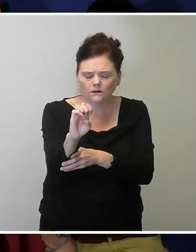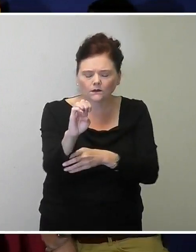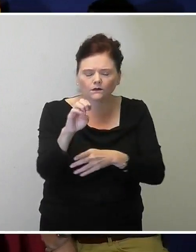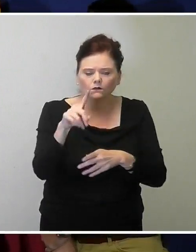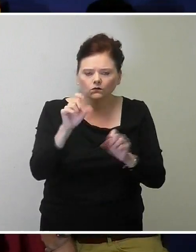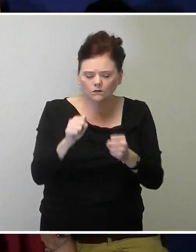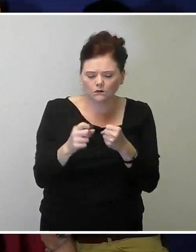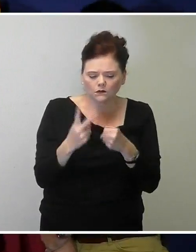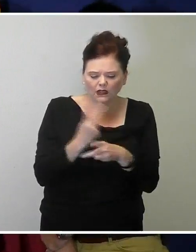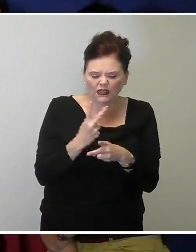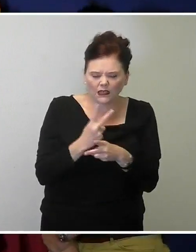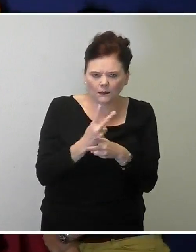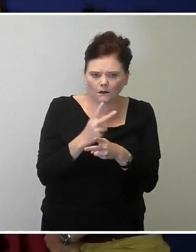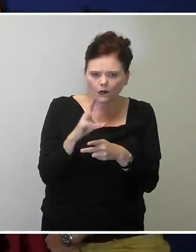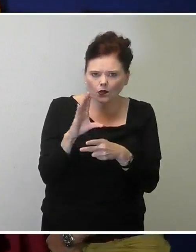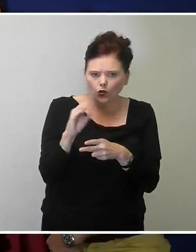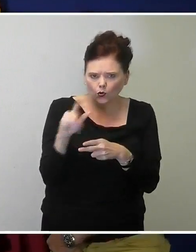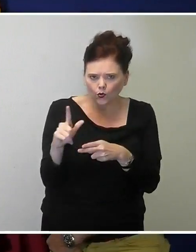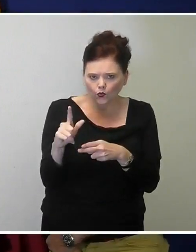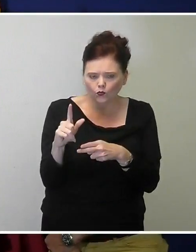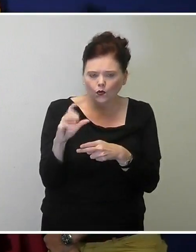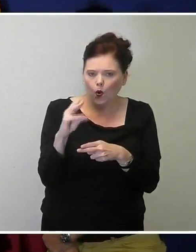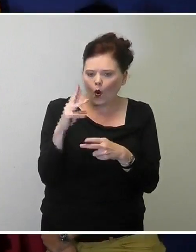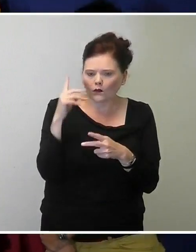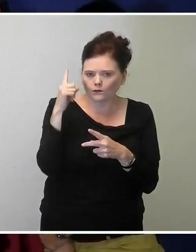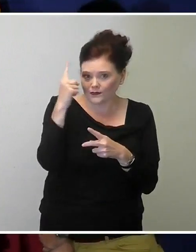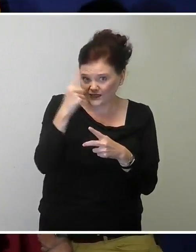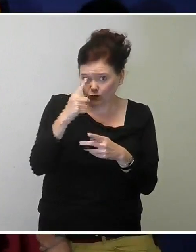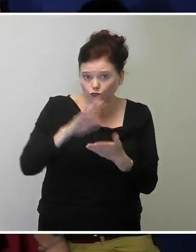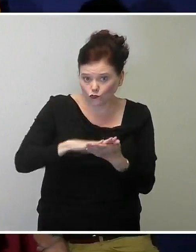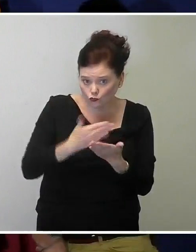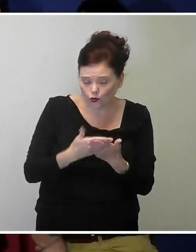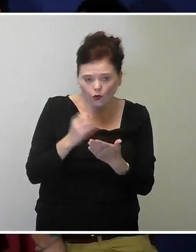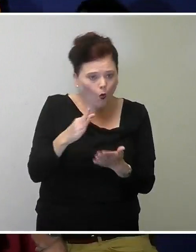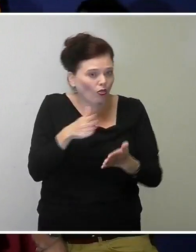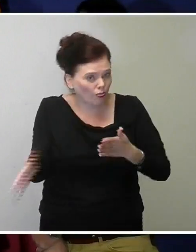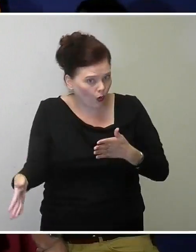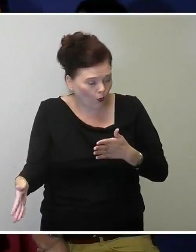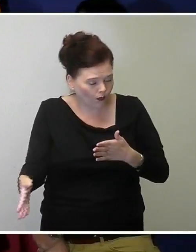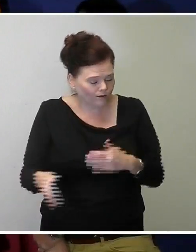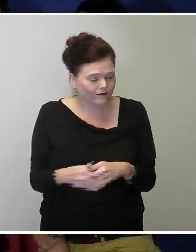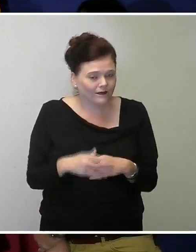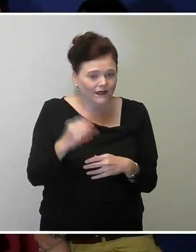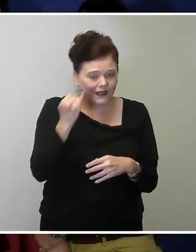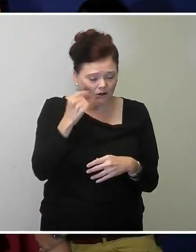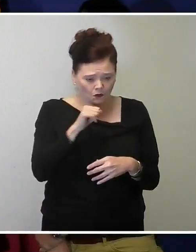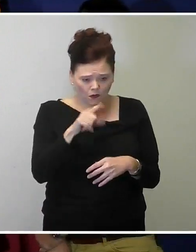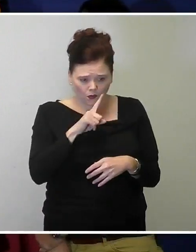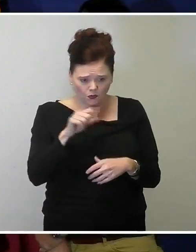FOOD SAFETY WISE IF IT'S MORE THAN TWO HOURS OUT POWER IT'S